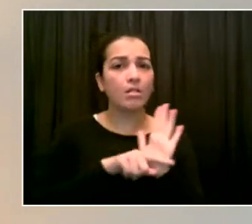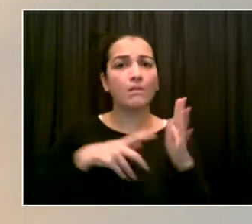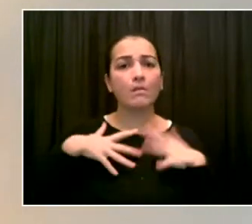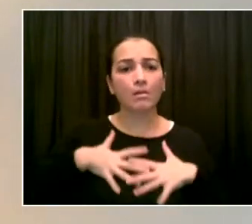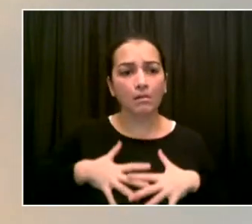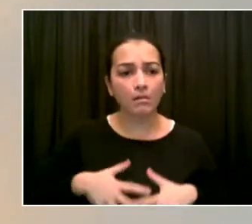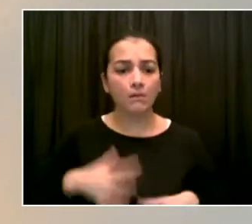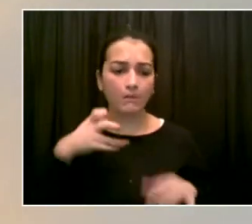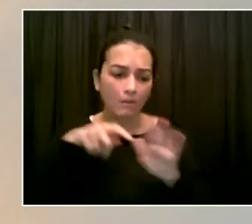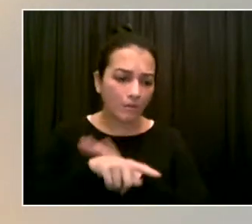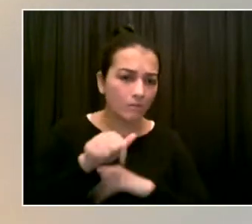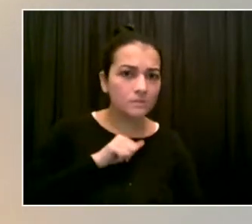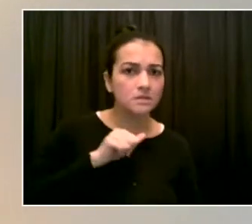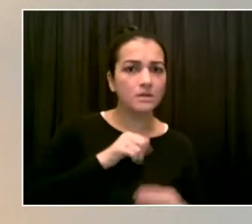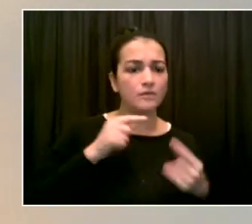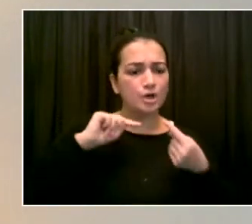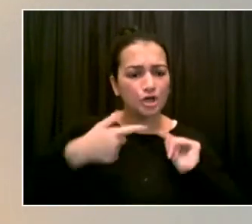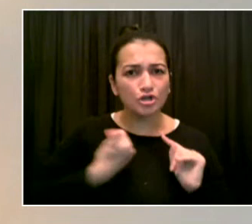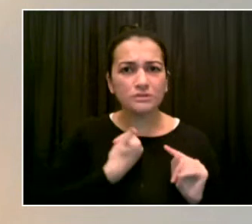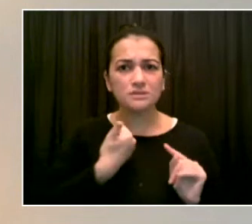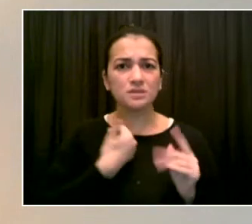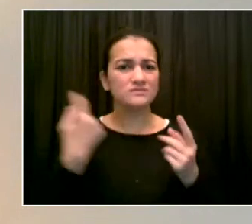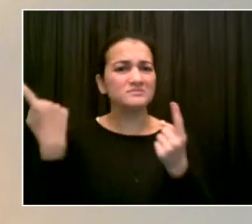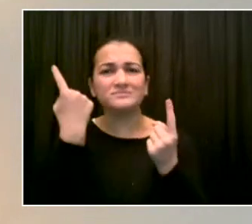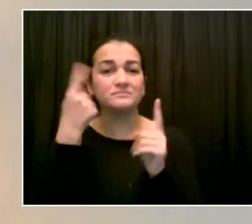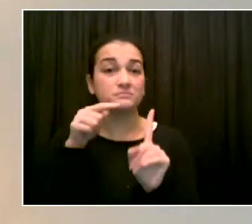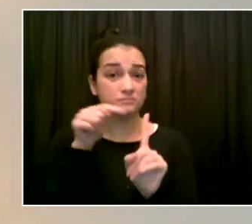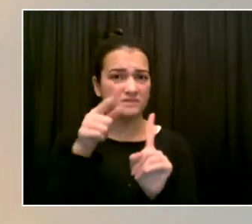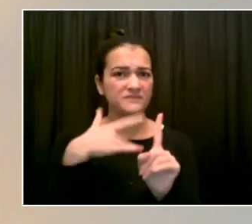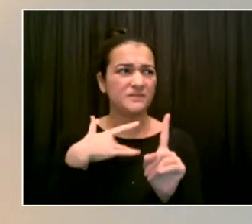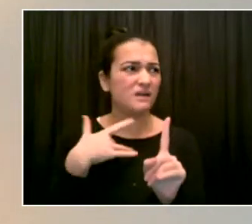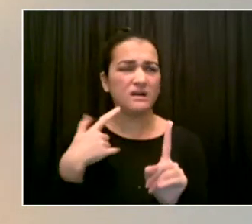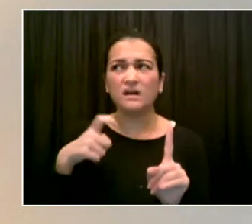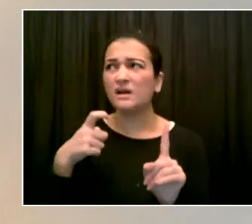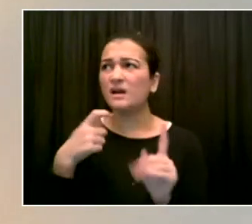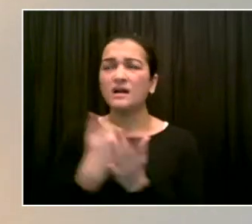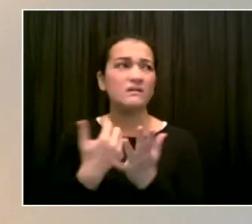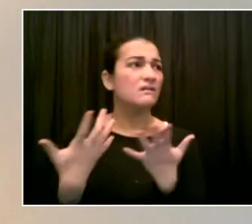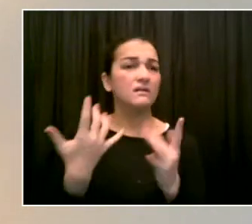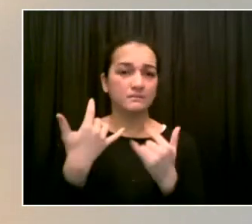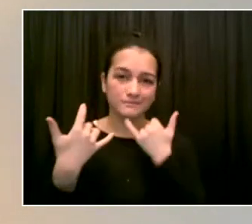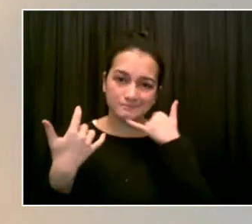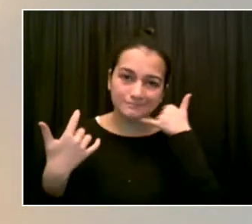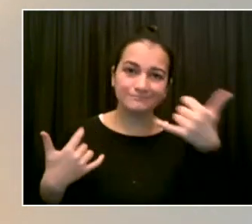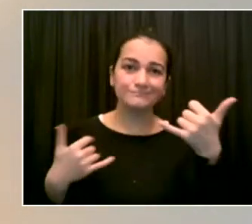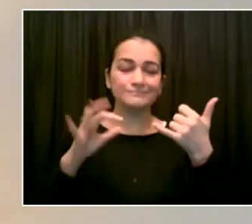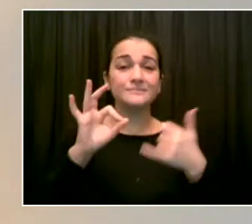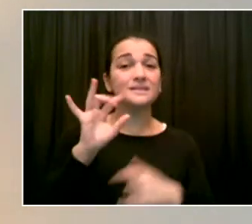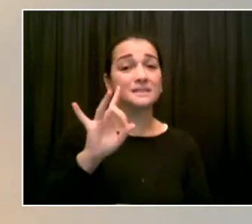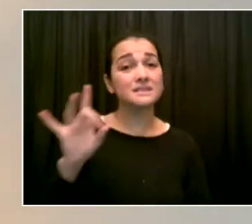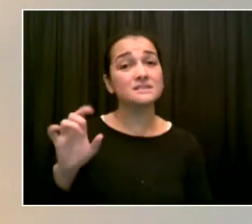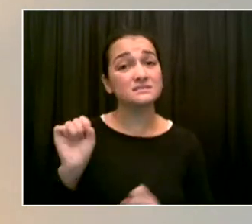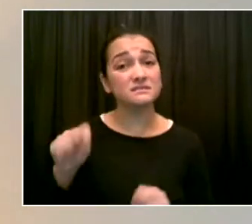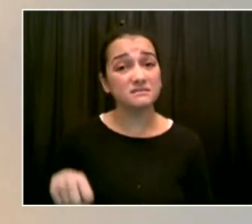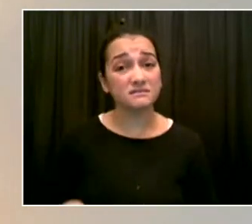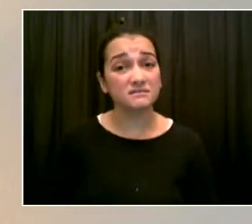LONG. I'M PLEASED THAT NYC ELWL IS A